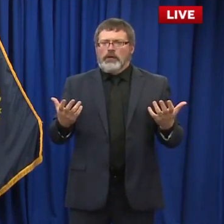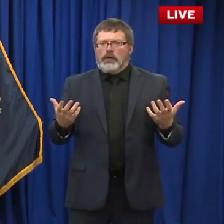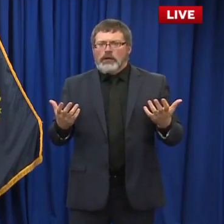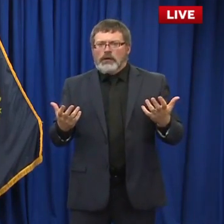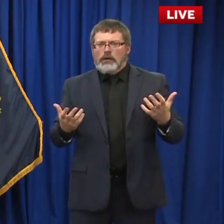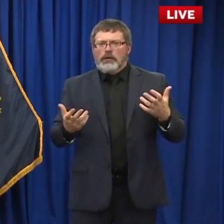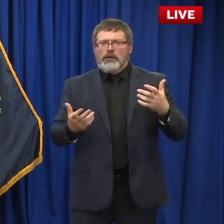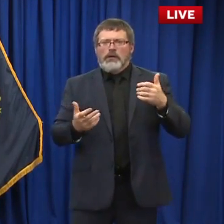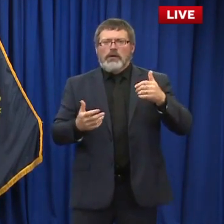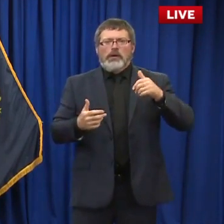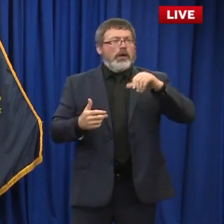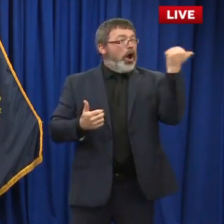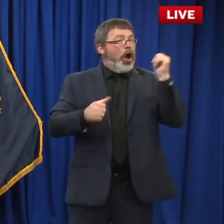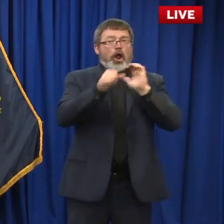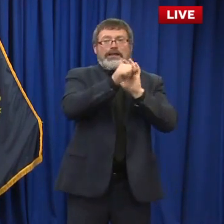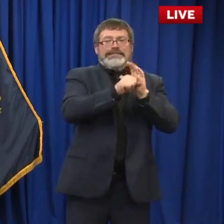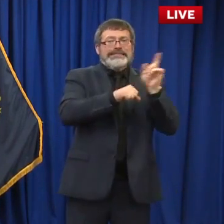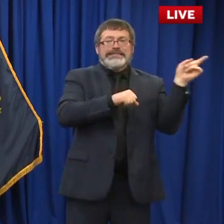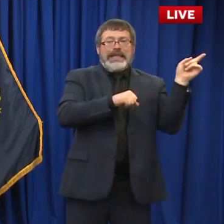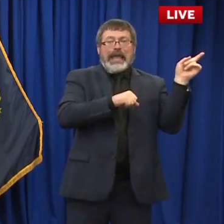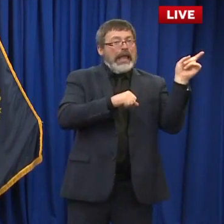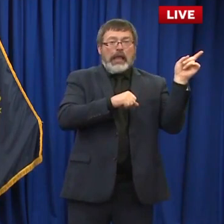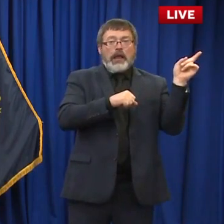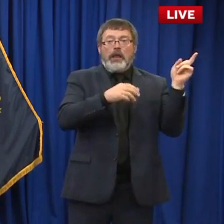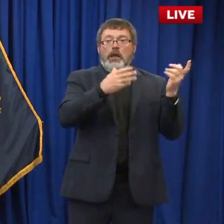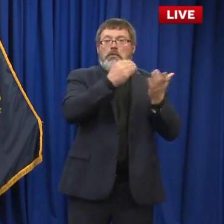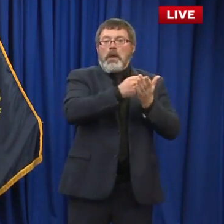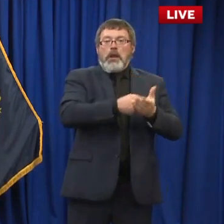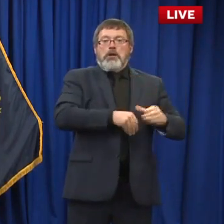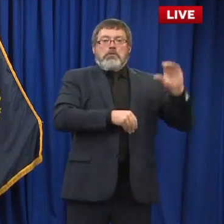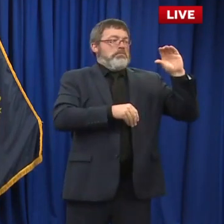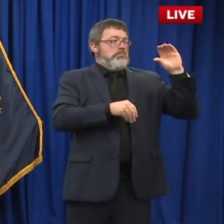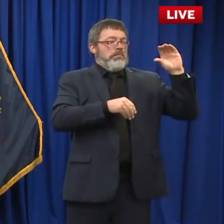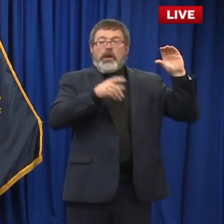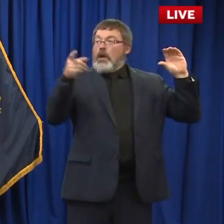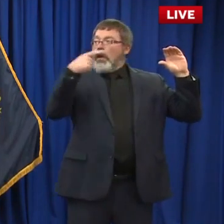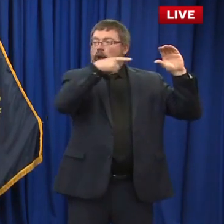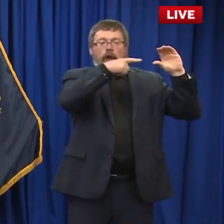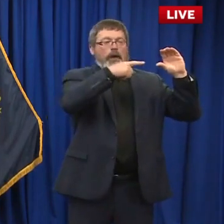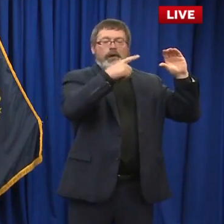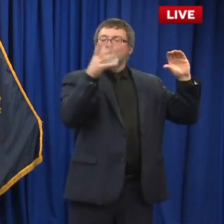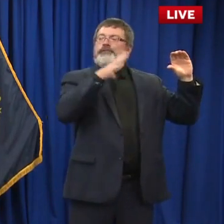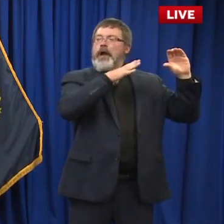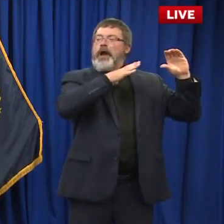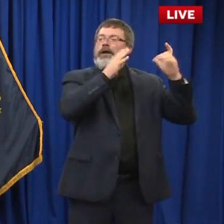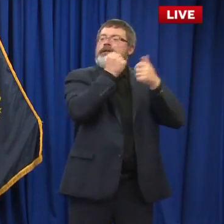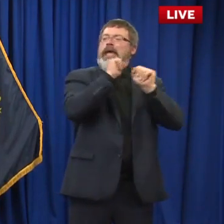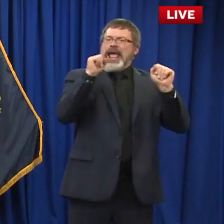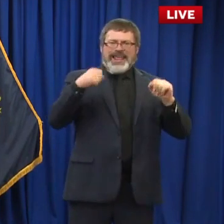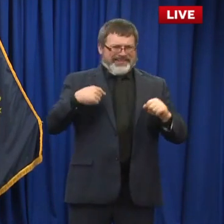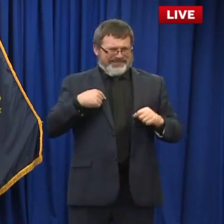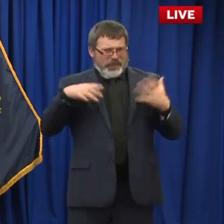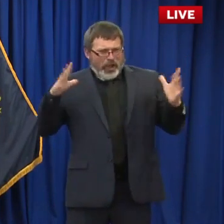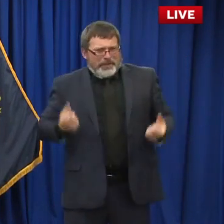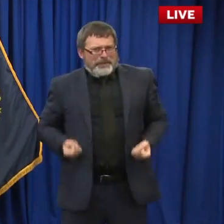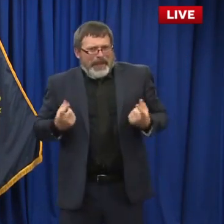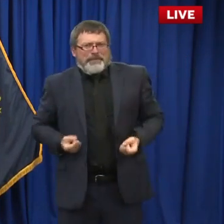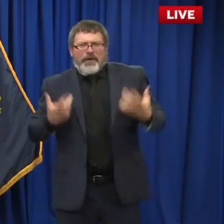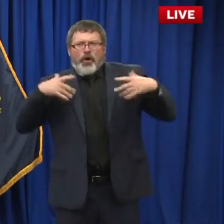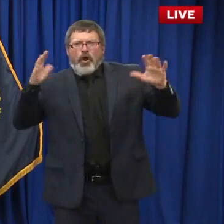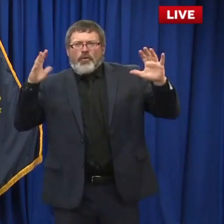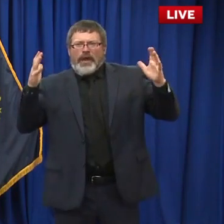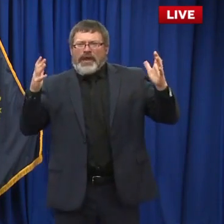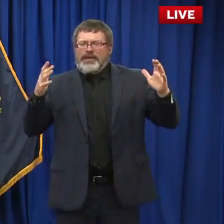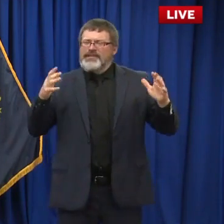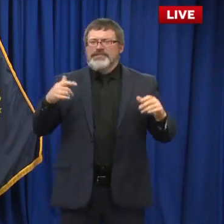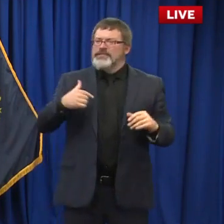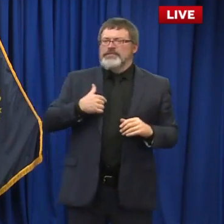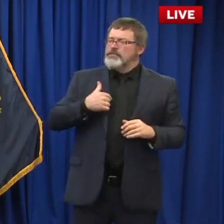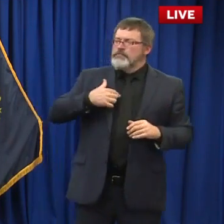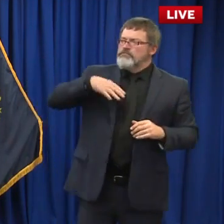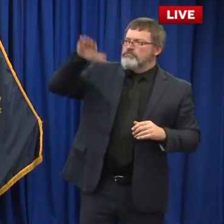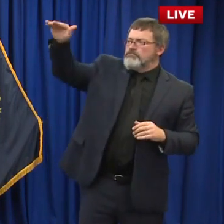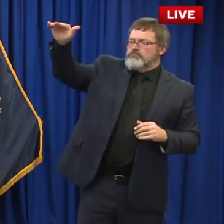STATES THAT DIDN'T -- AND HAVEN'T HAD AS BIG OF A COVID ISSUE HAVE MORE MONEY LEFT IN THE TILL AND ARE EFFECTIVELY BEING REWARDED, SO YOU KNOW, I JUST WANT TO REALLY ENCOURAGE